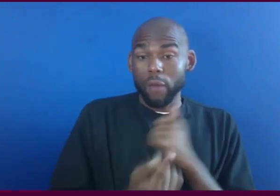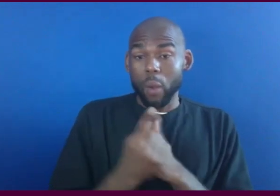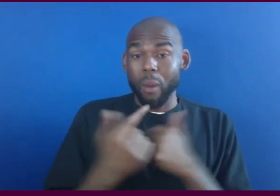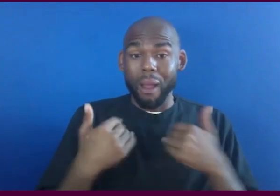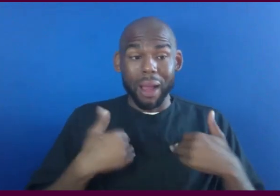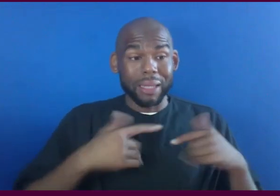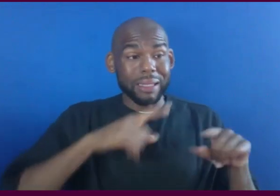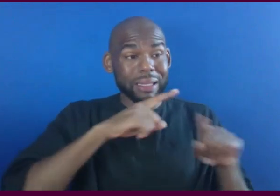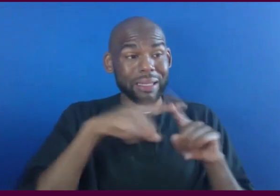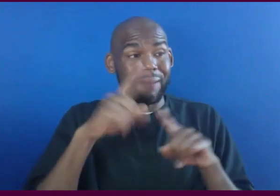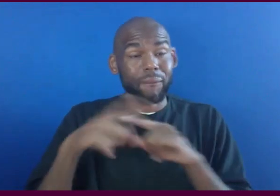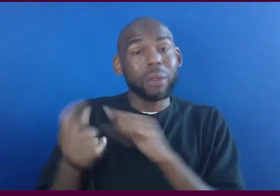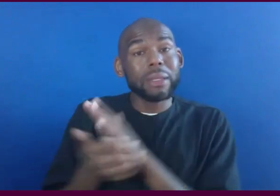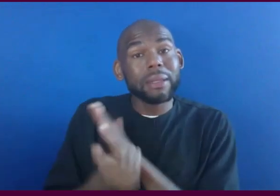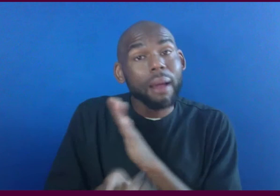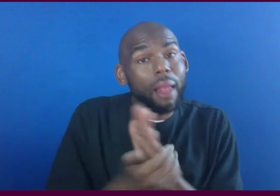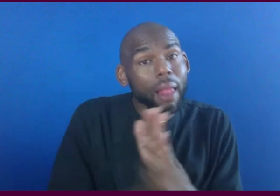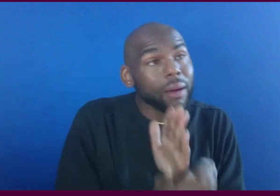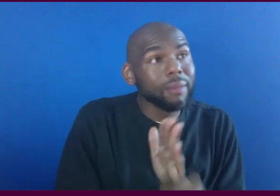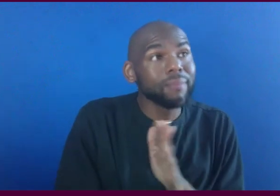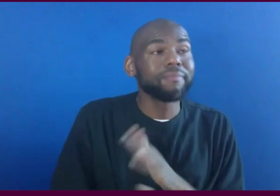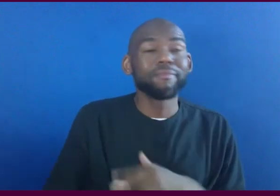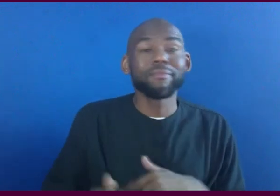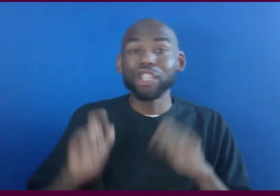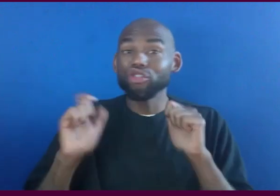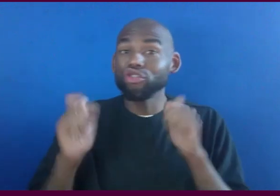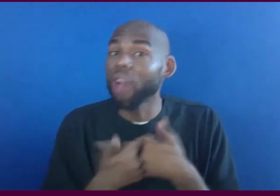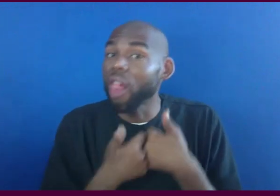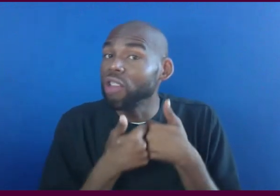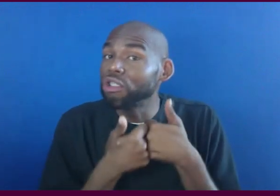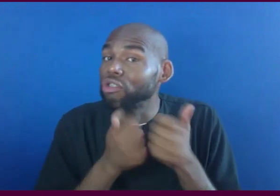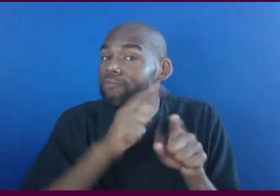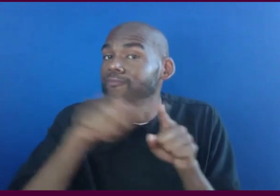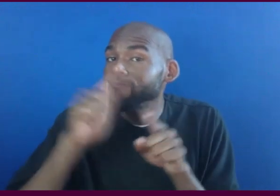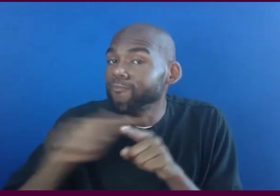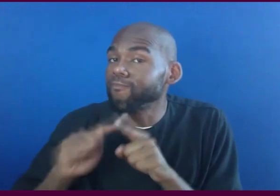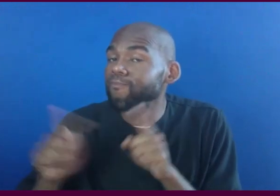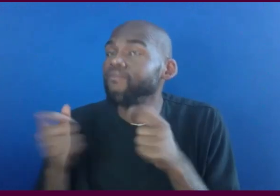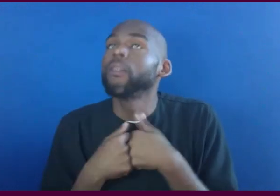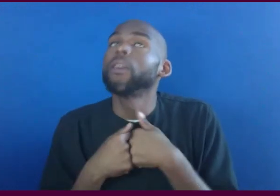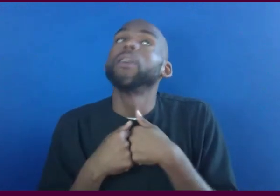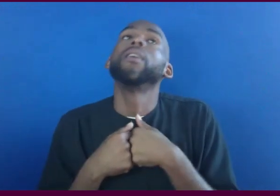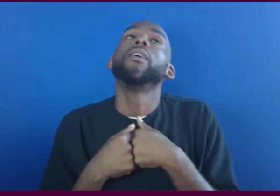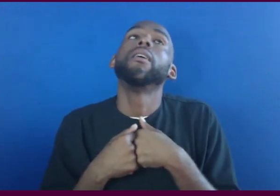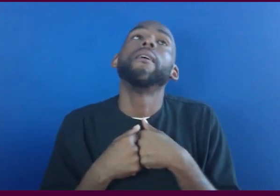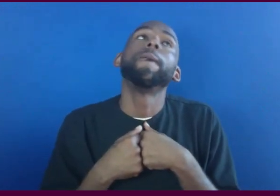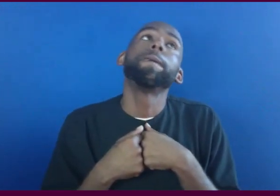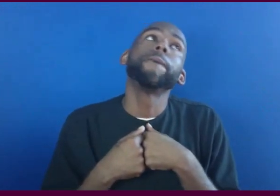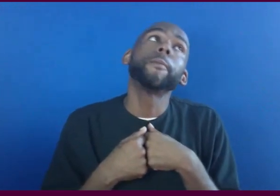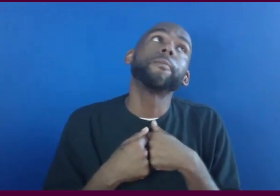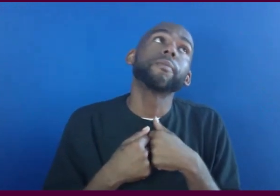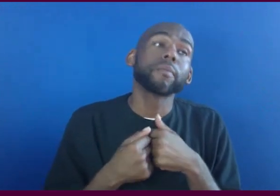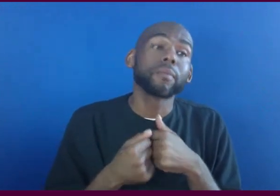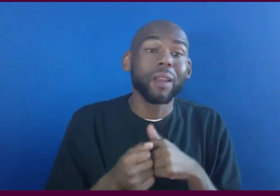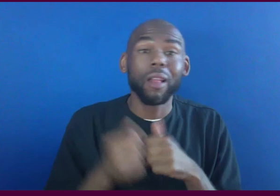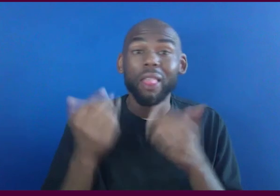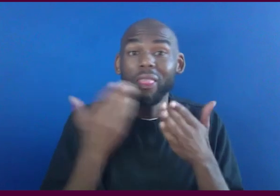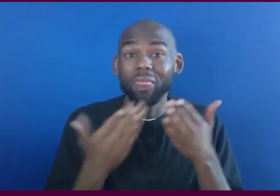And everybody has different skills, different challenges, different things that they're